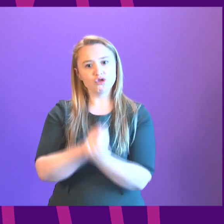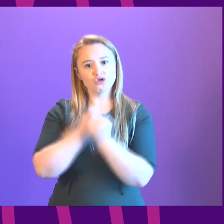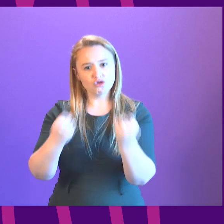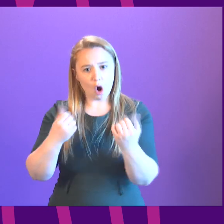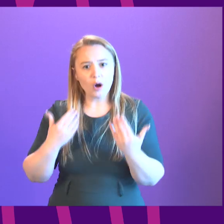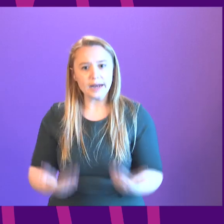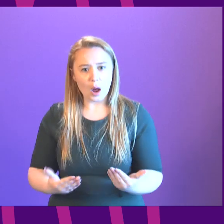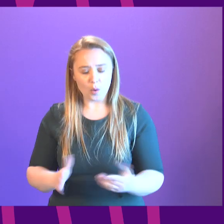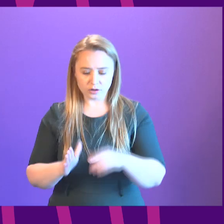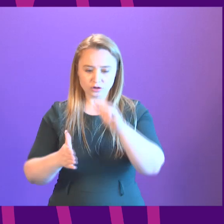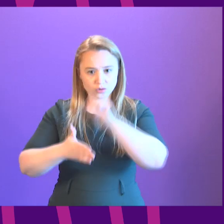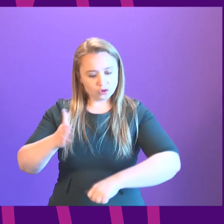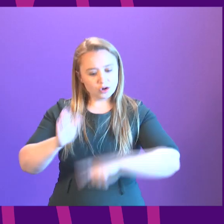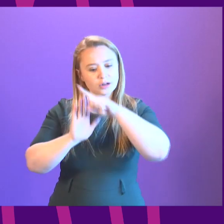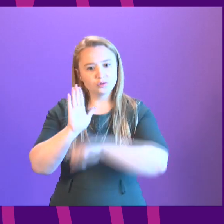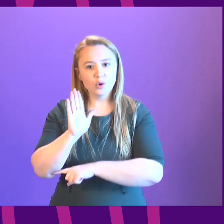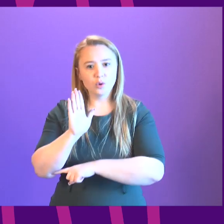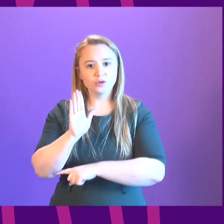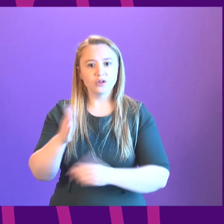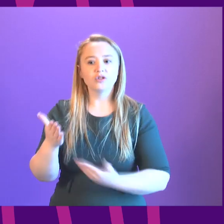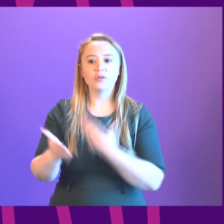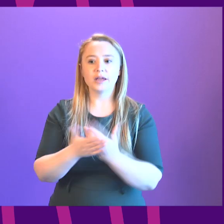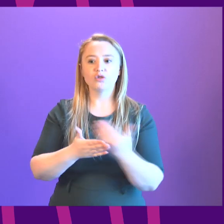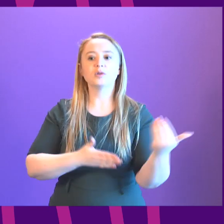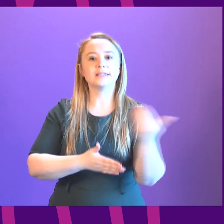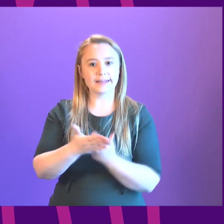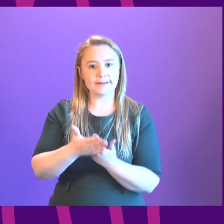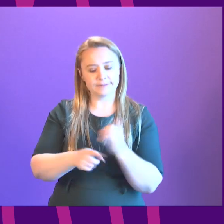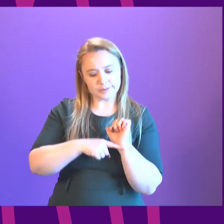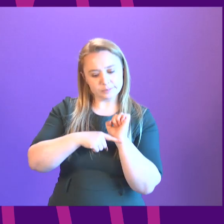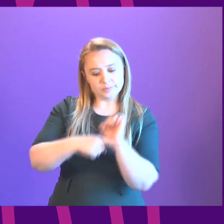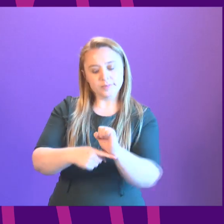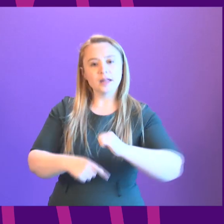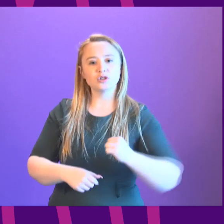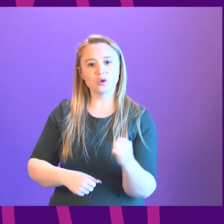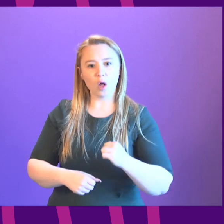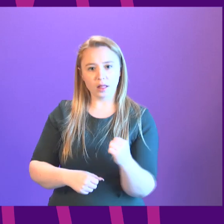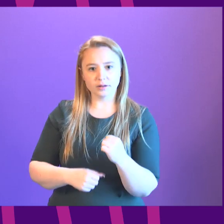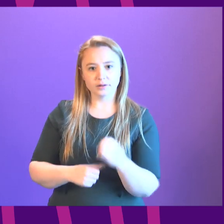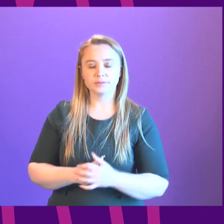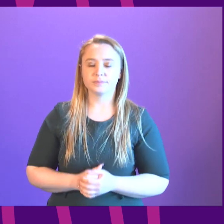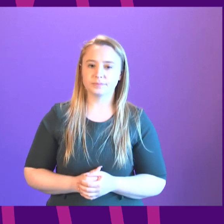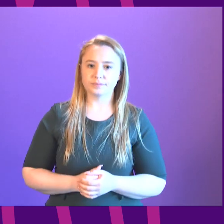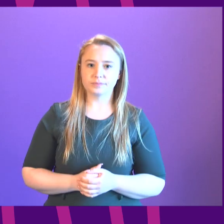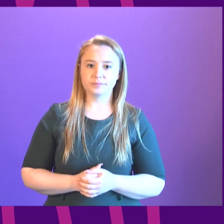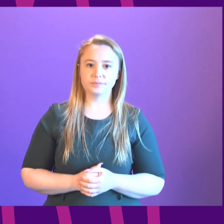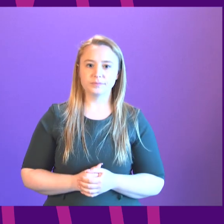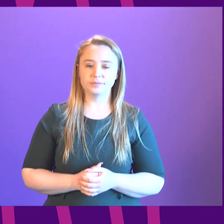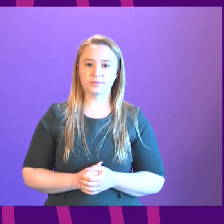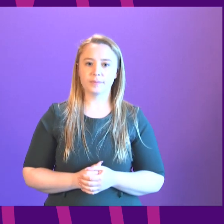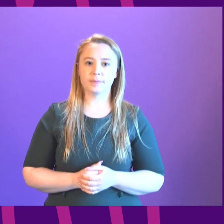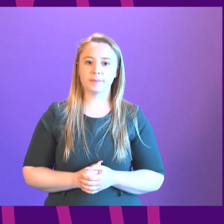but necessary decisions to keep us as safe as I can.